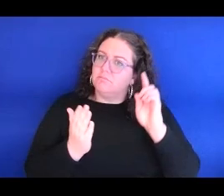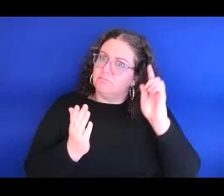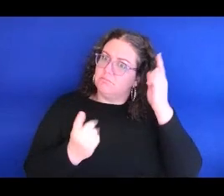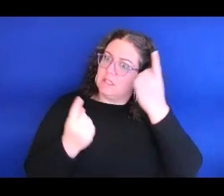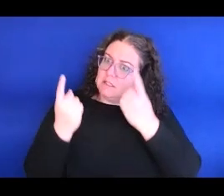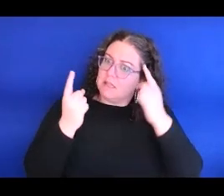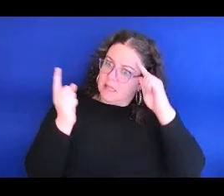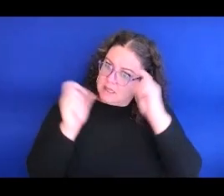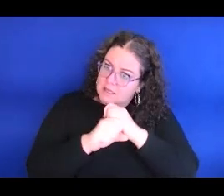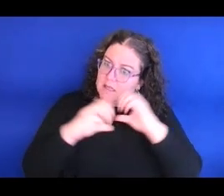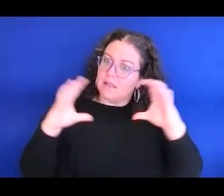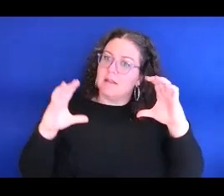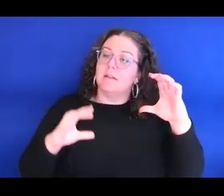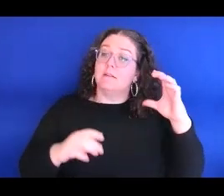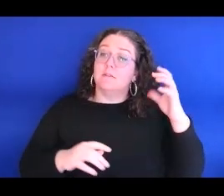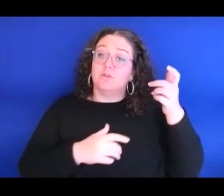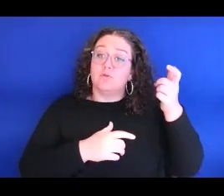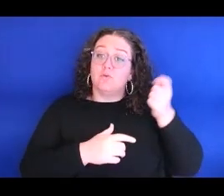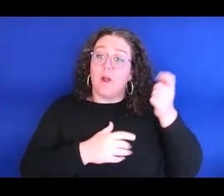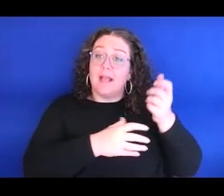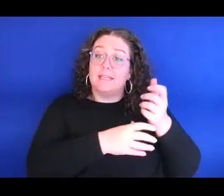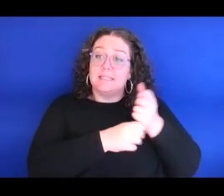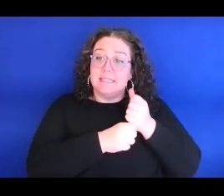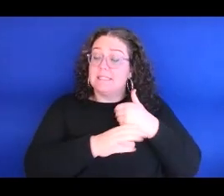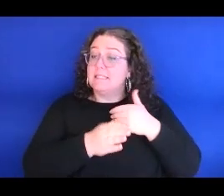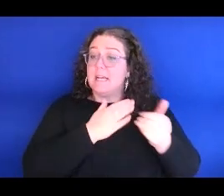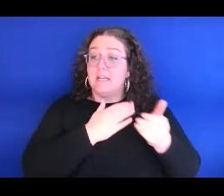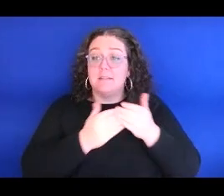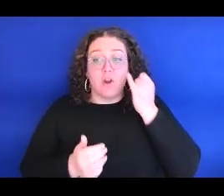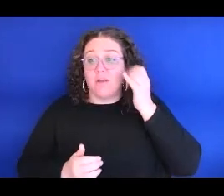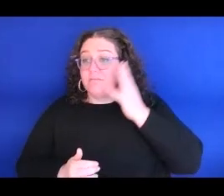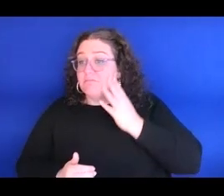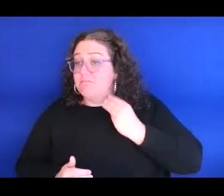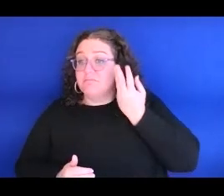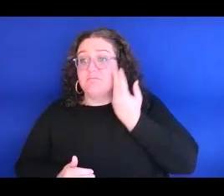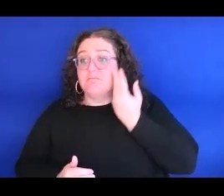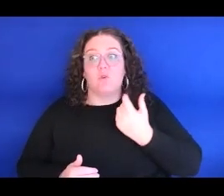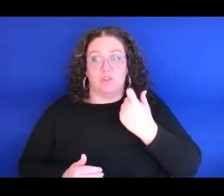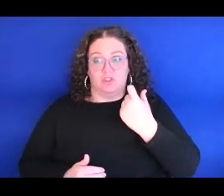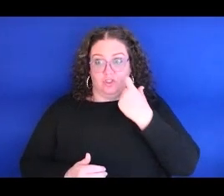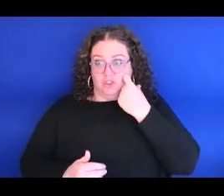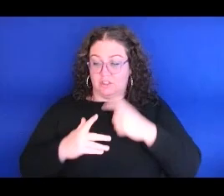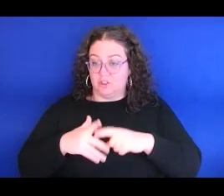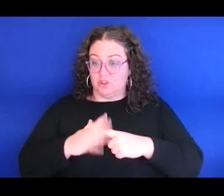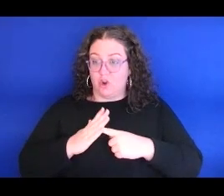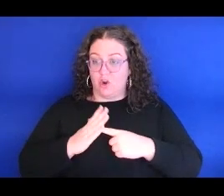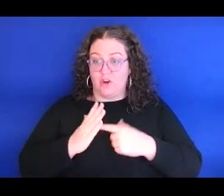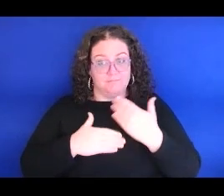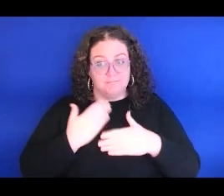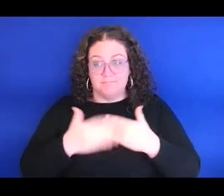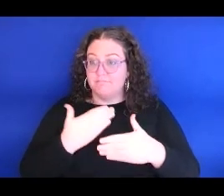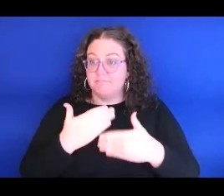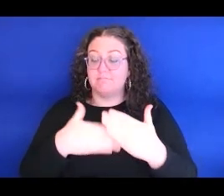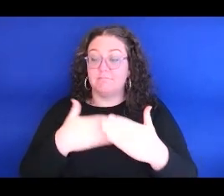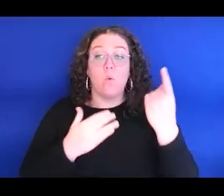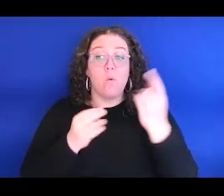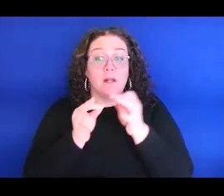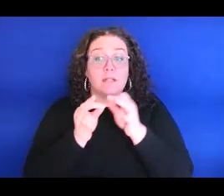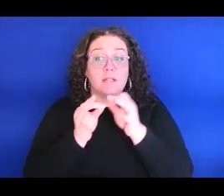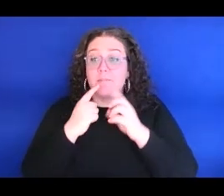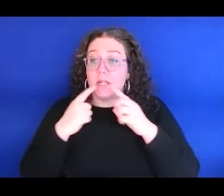started or refining your outreach efforts. One simple but effective strategy is to build